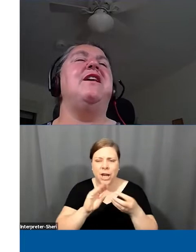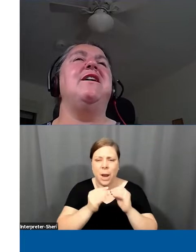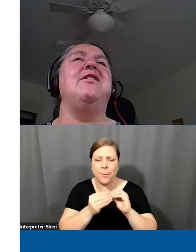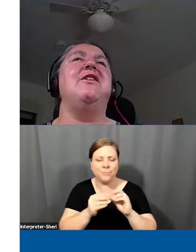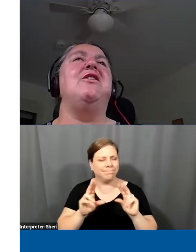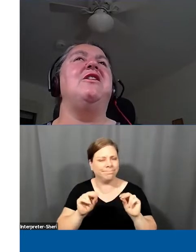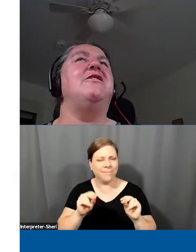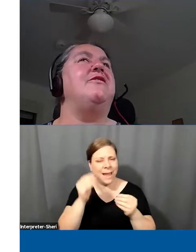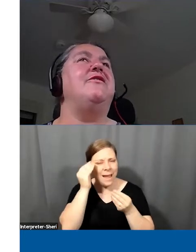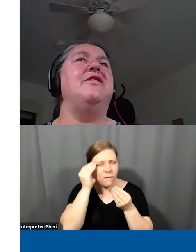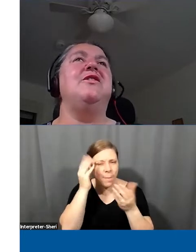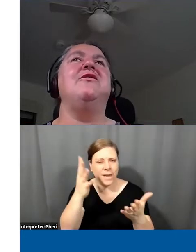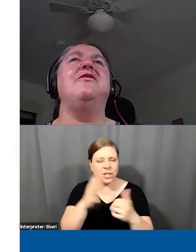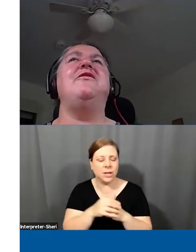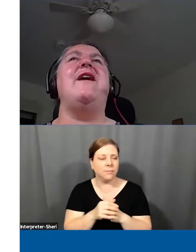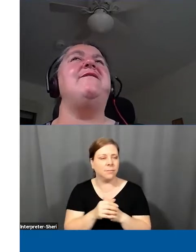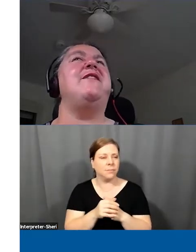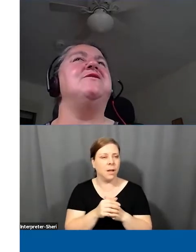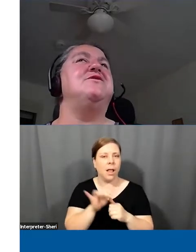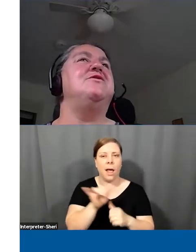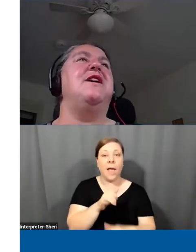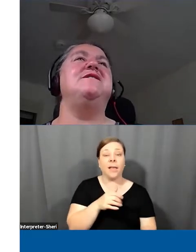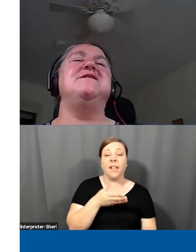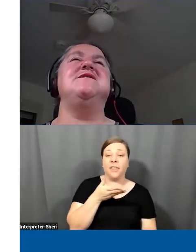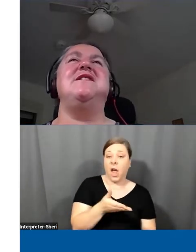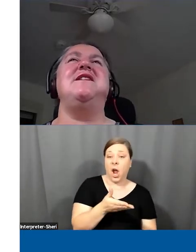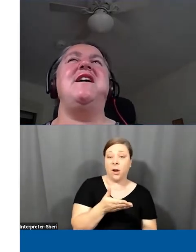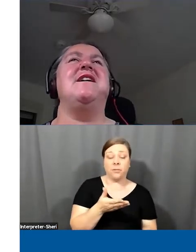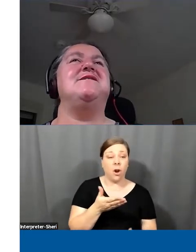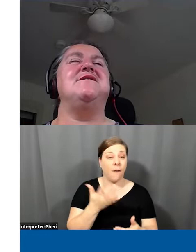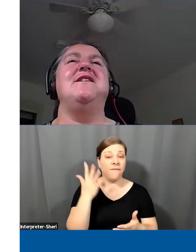Like there are 5,000 new cases in X.